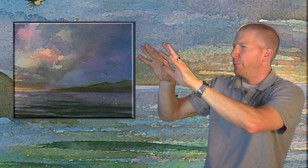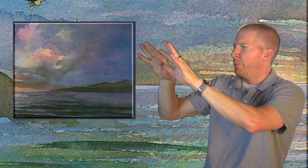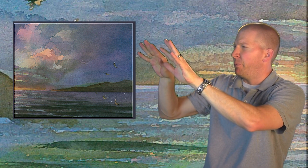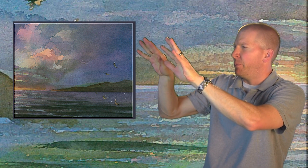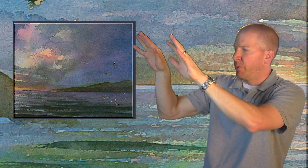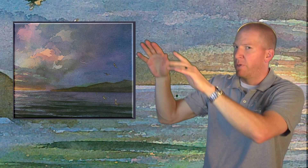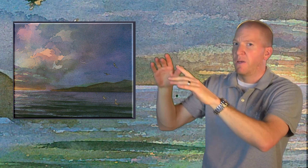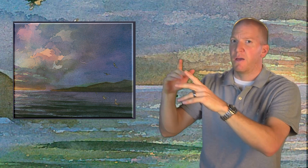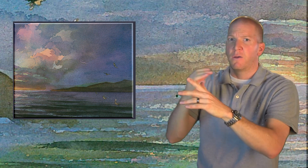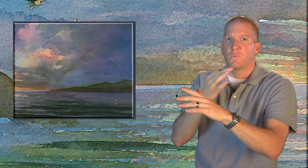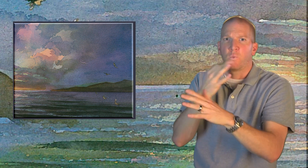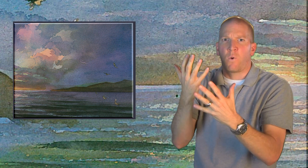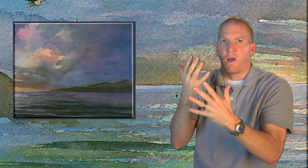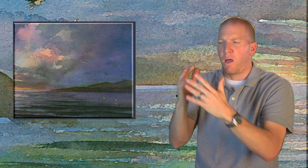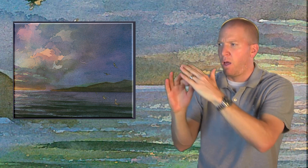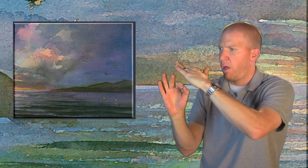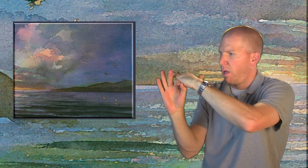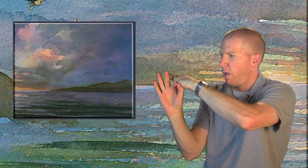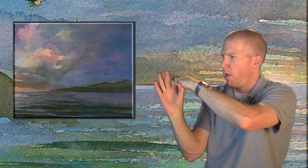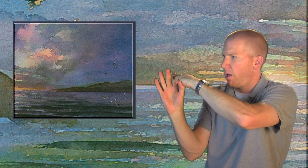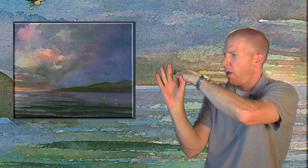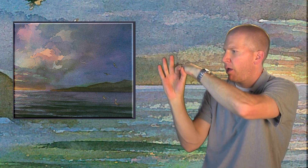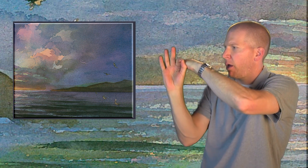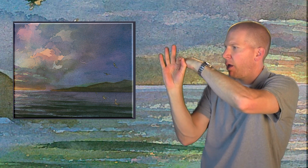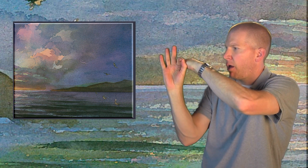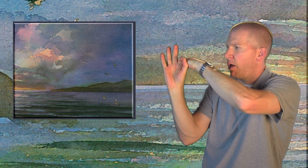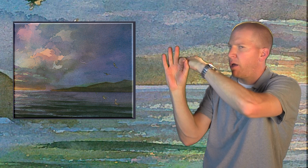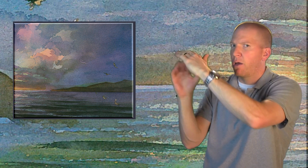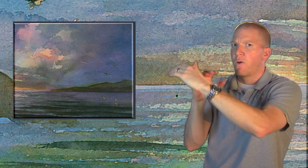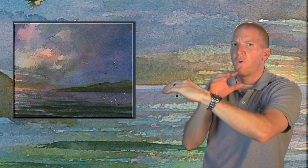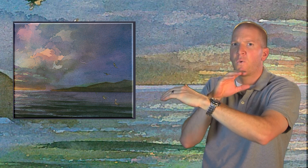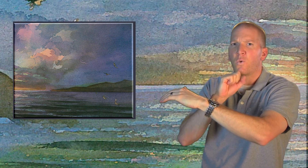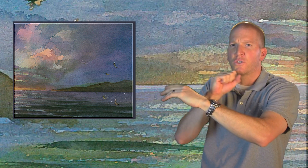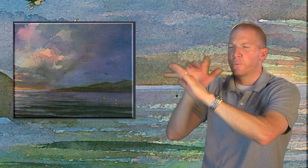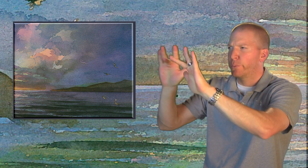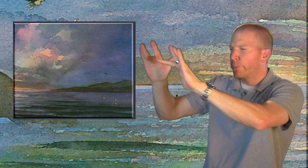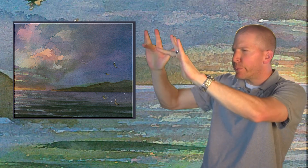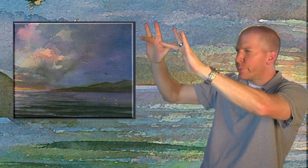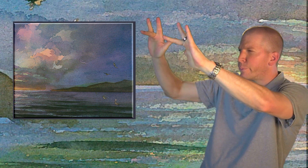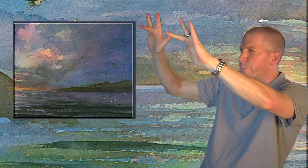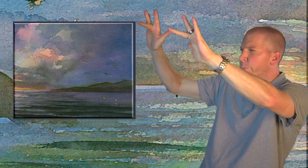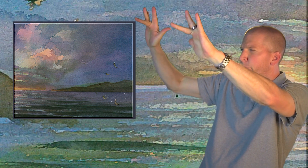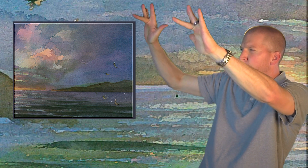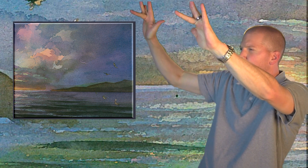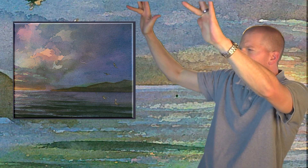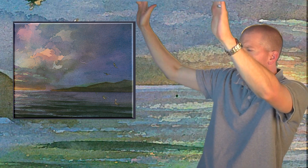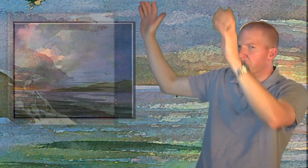I turned. Just an eensy slice of orange peeking up out of the water.